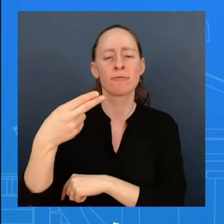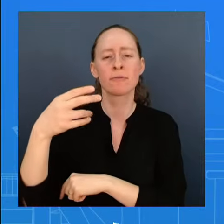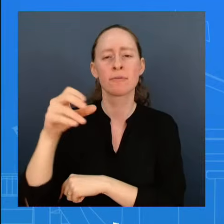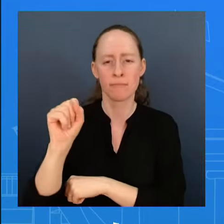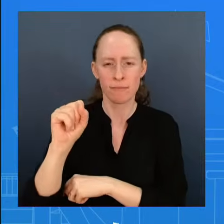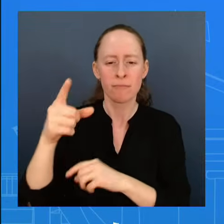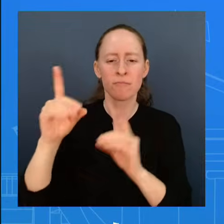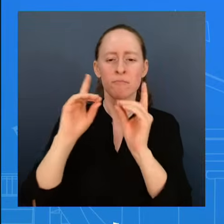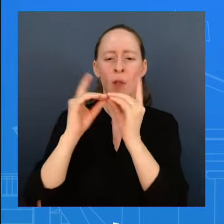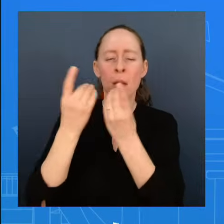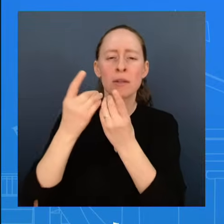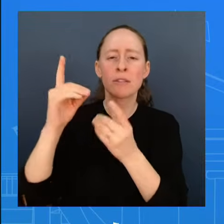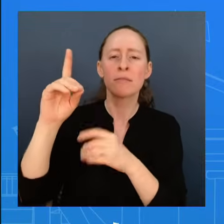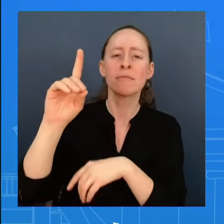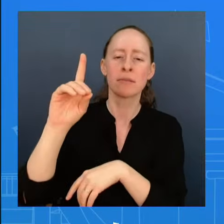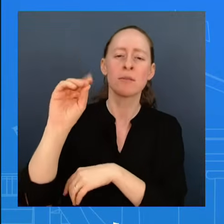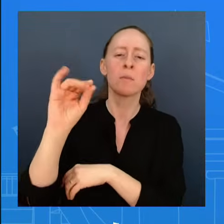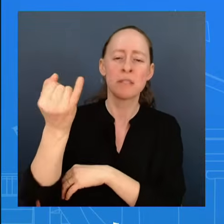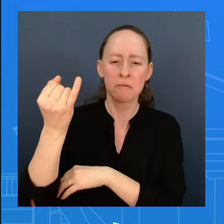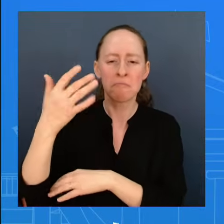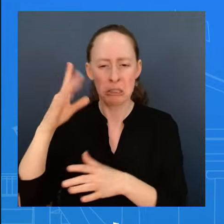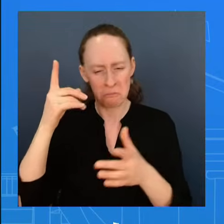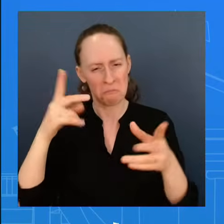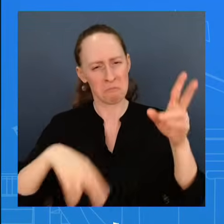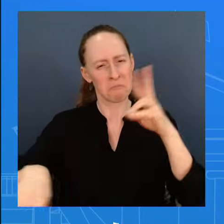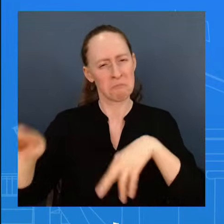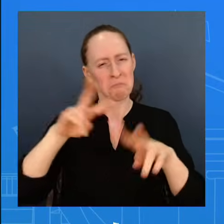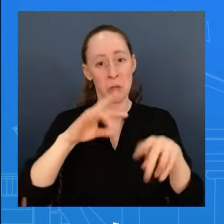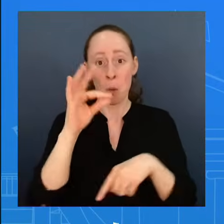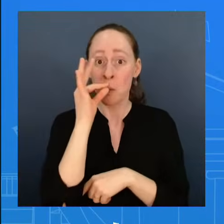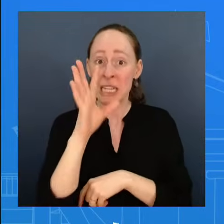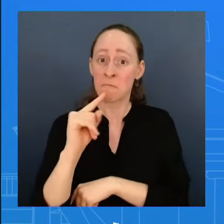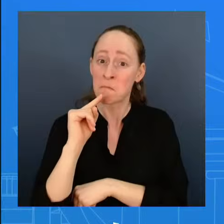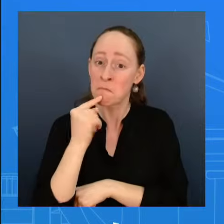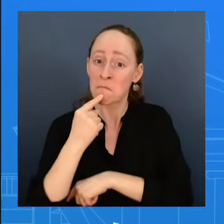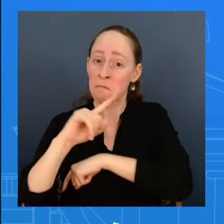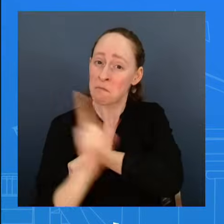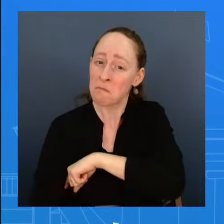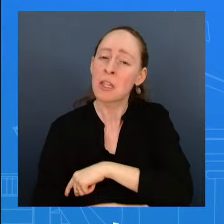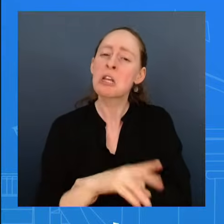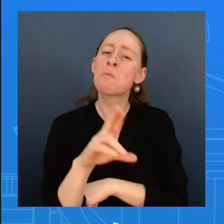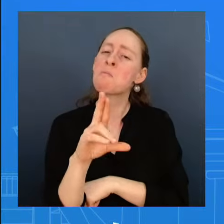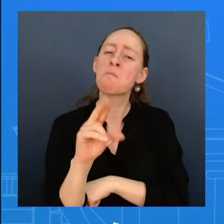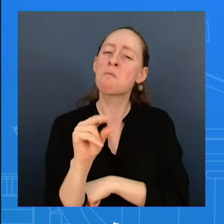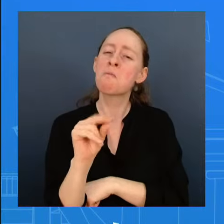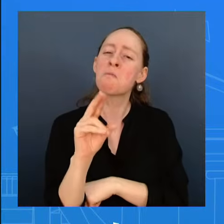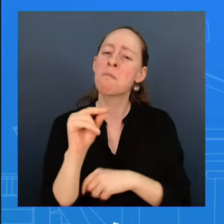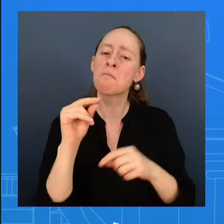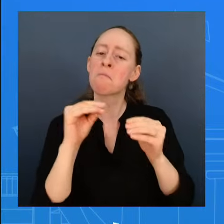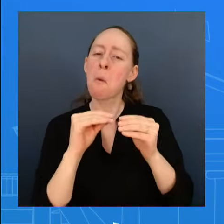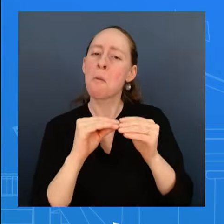to go through that process. They are -- that process continues. D- -- DOJ is looking into that. I just want to be really mindful there.